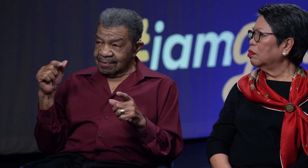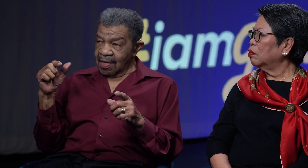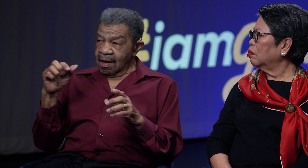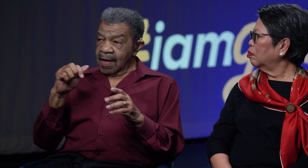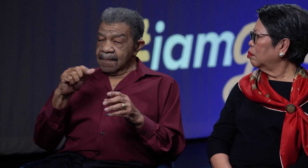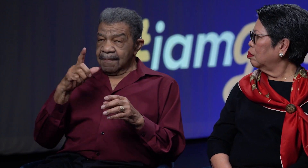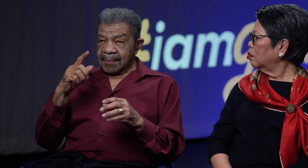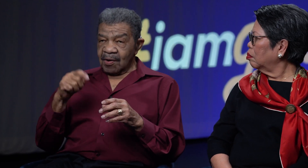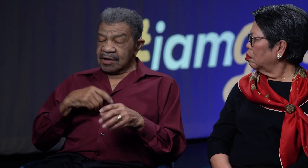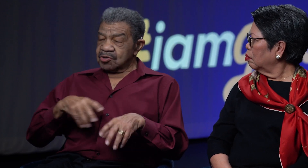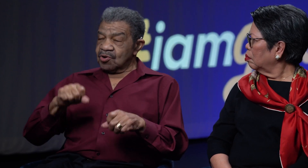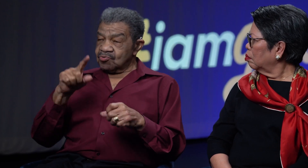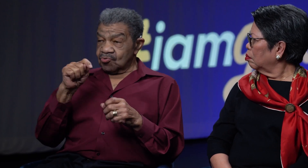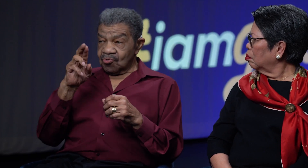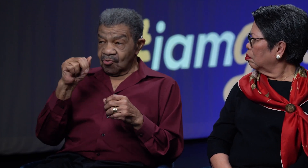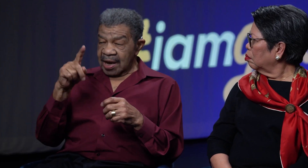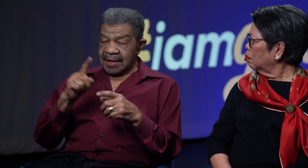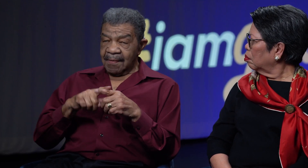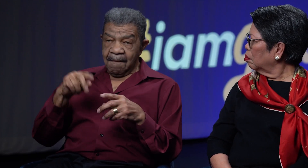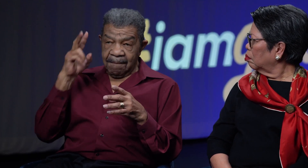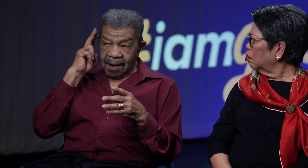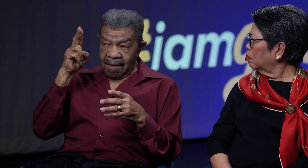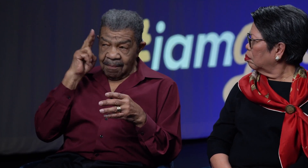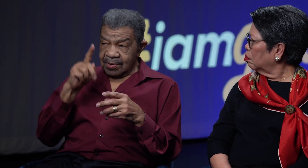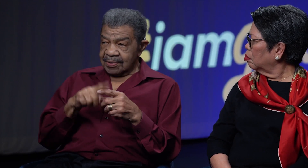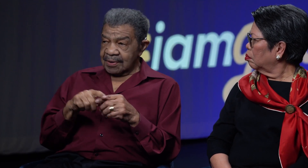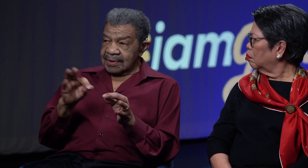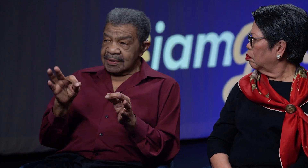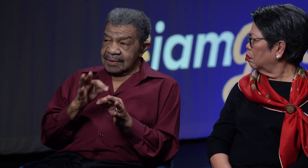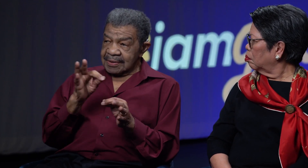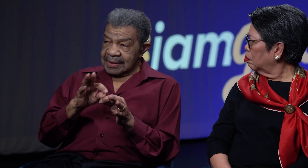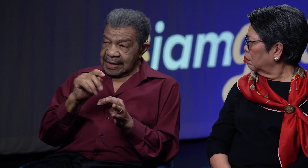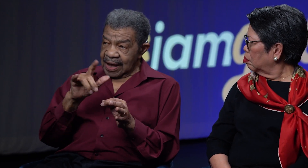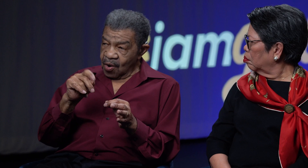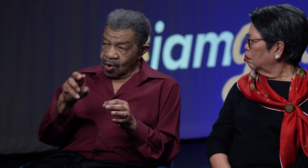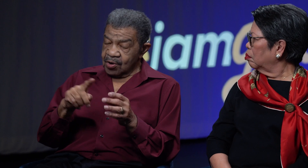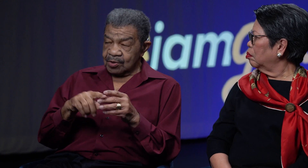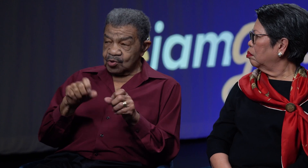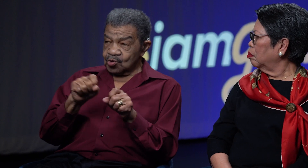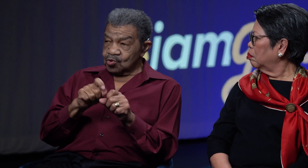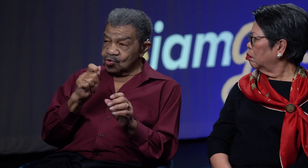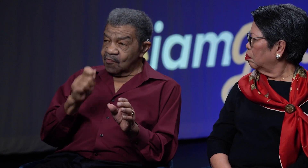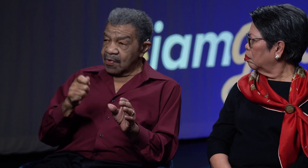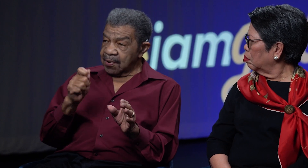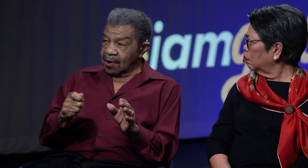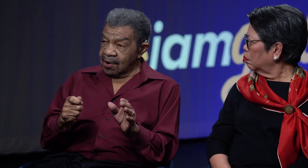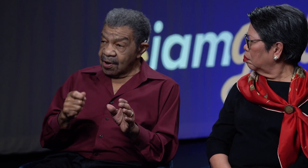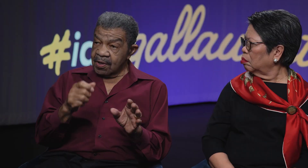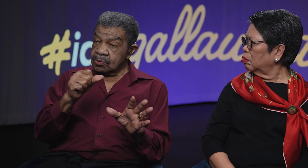They became barbers, tailors, and shoe repairers.